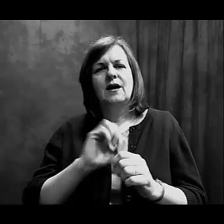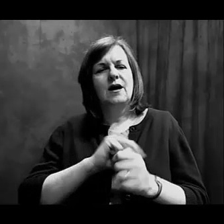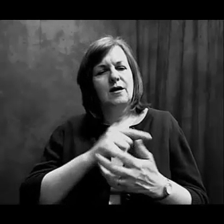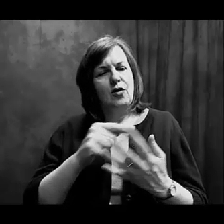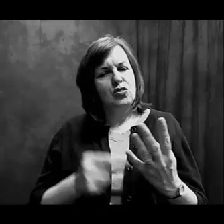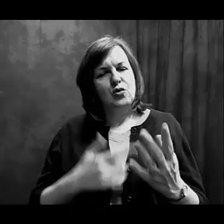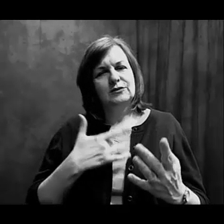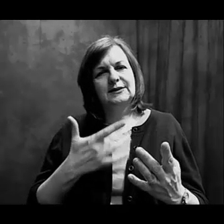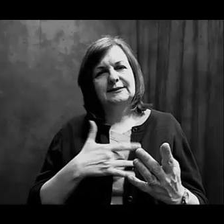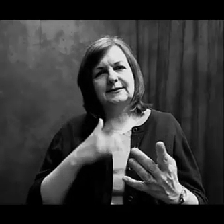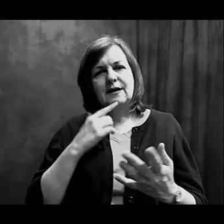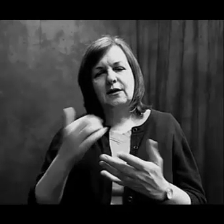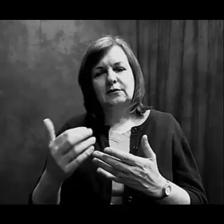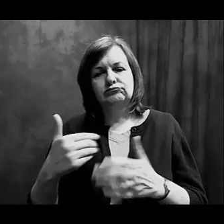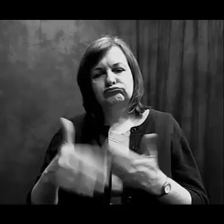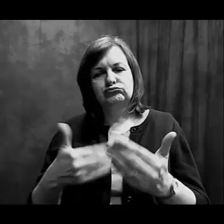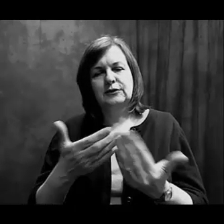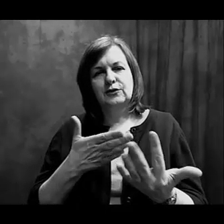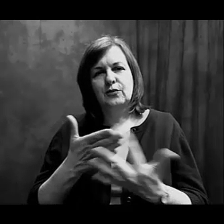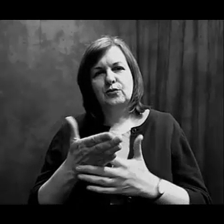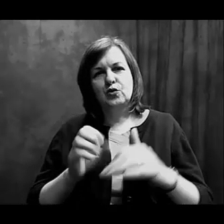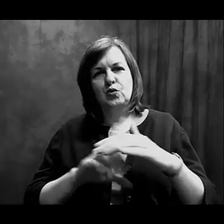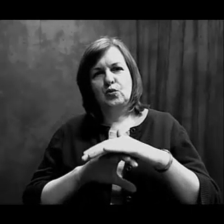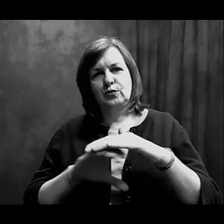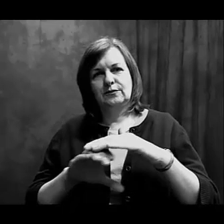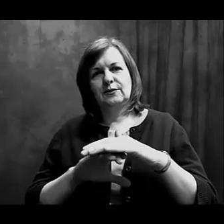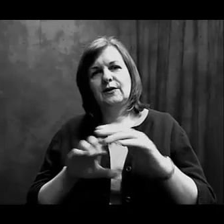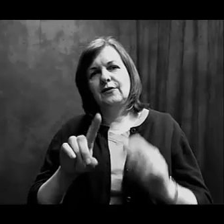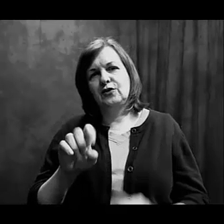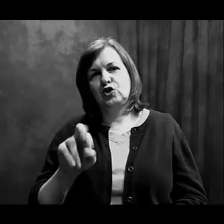this is all the being processed through the dermal layer of your